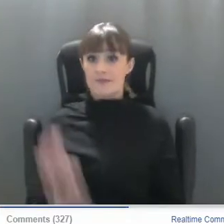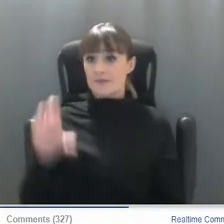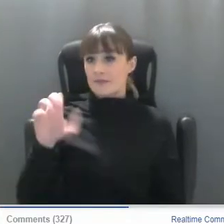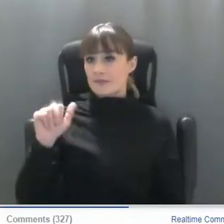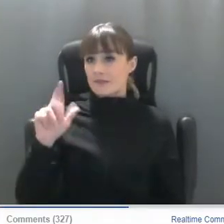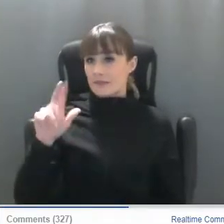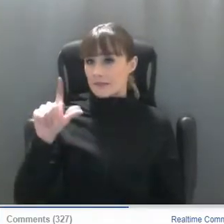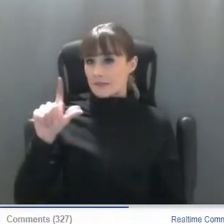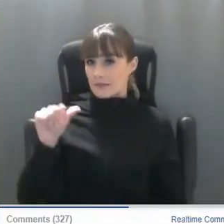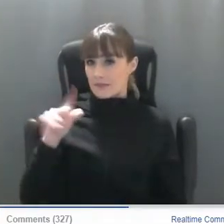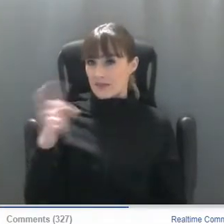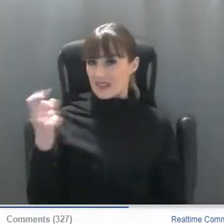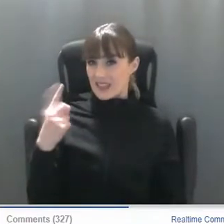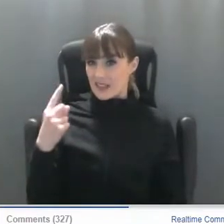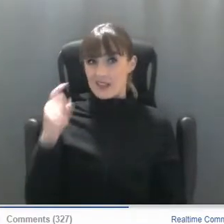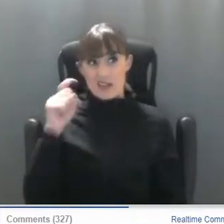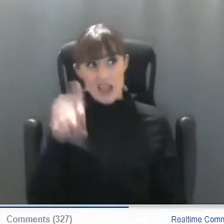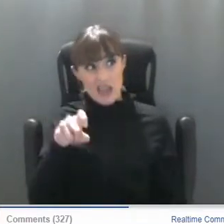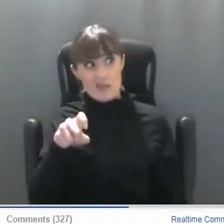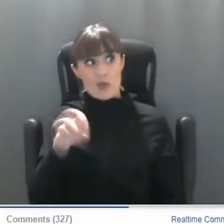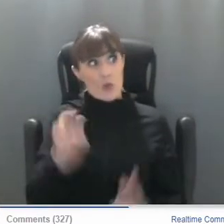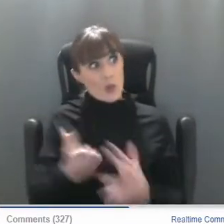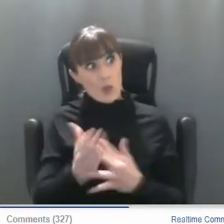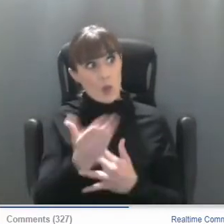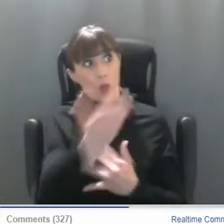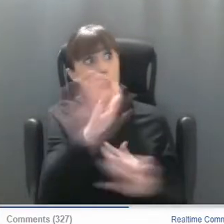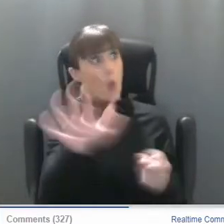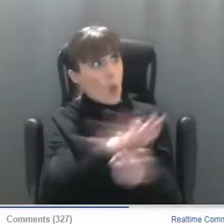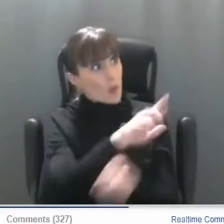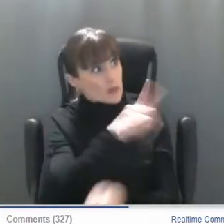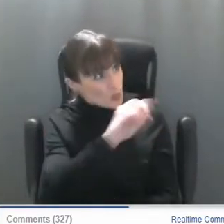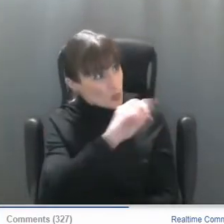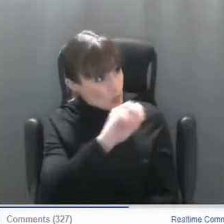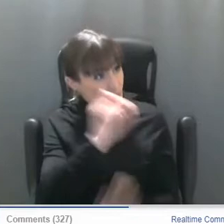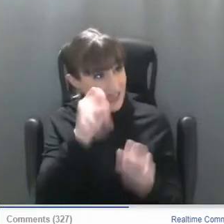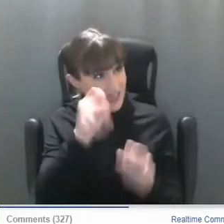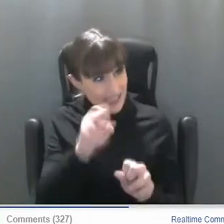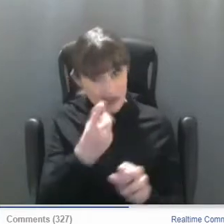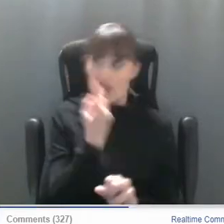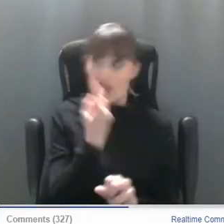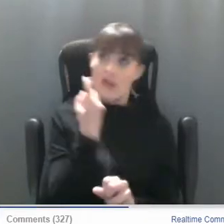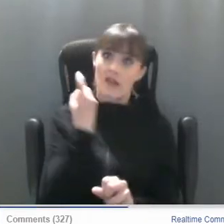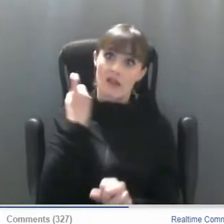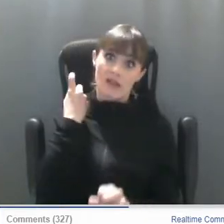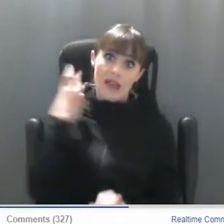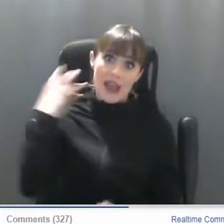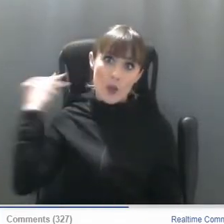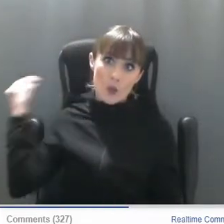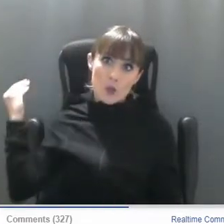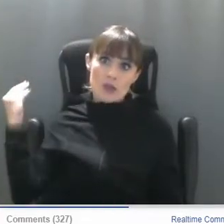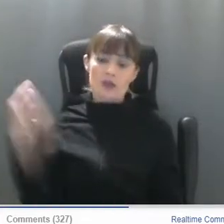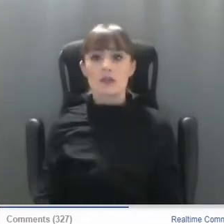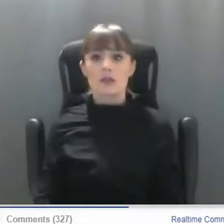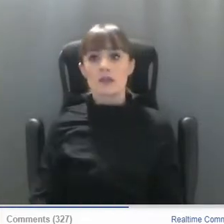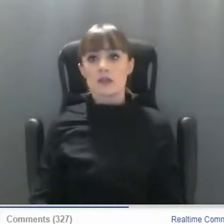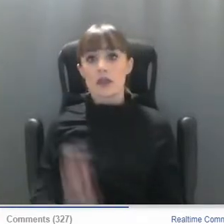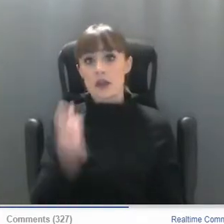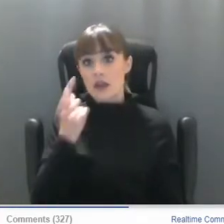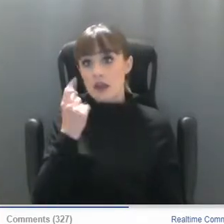a couple of things. If you are not able to do South Hill, if you have mobility